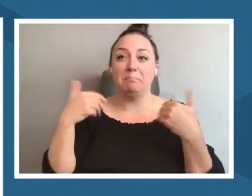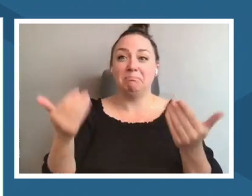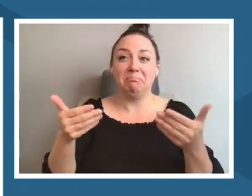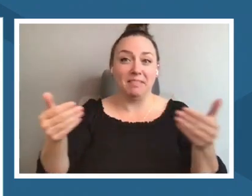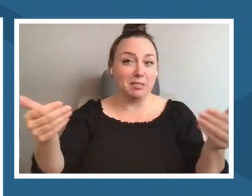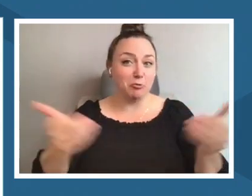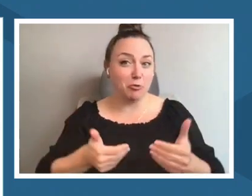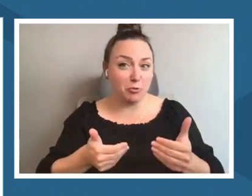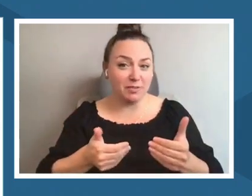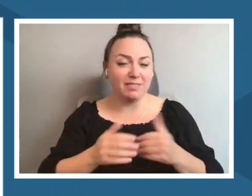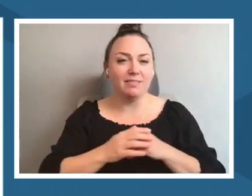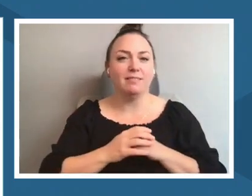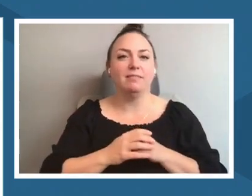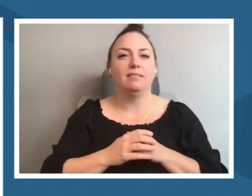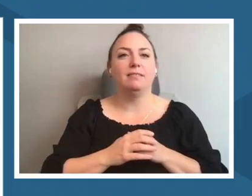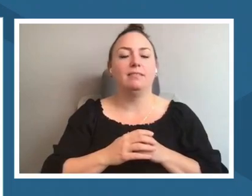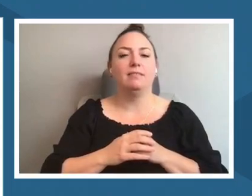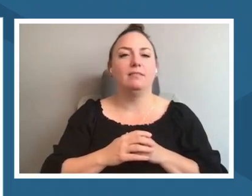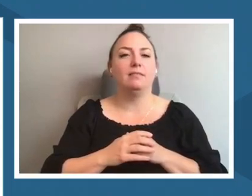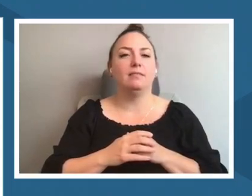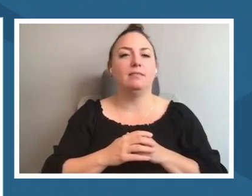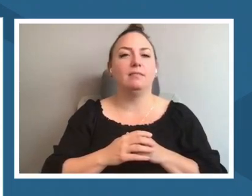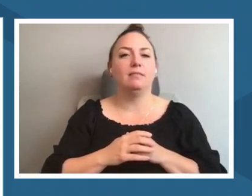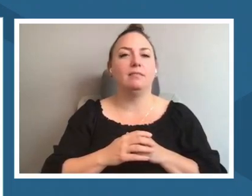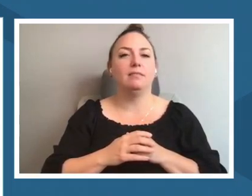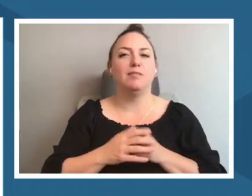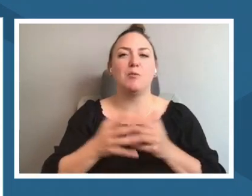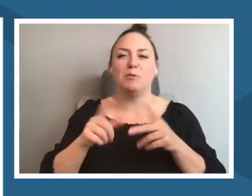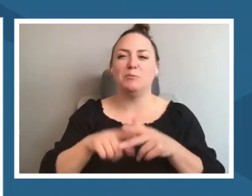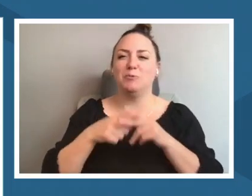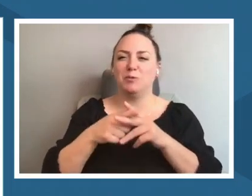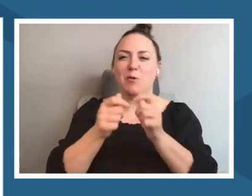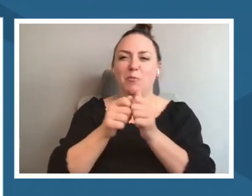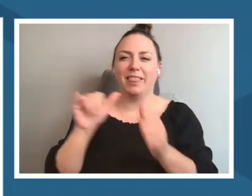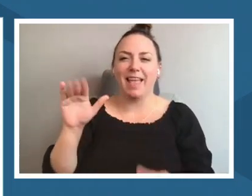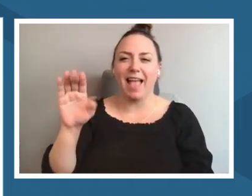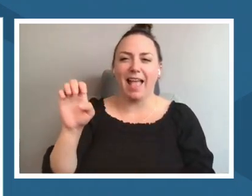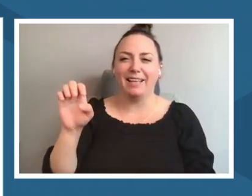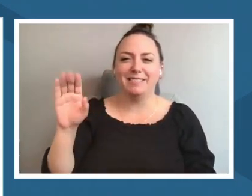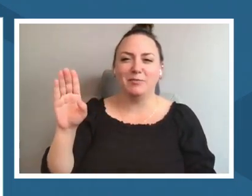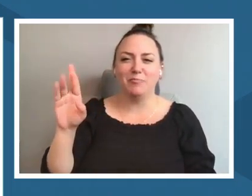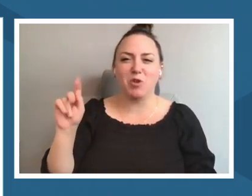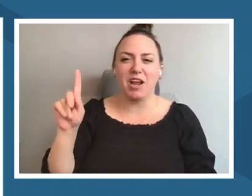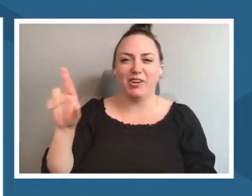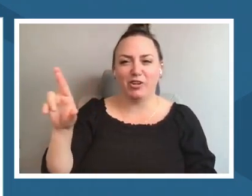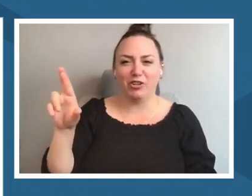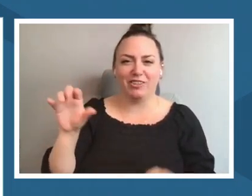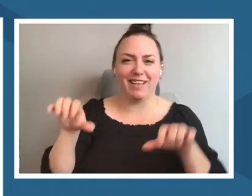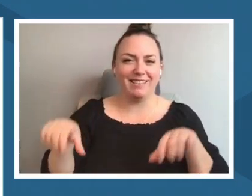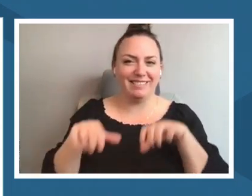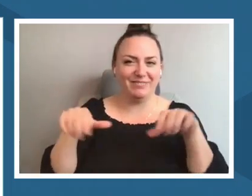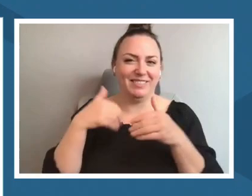we want to start out with with an icebreaker activity on the next slide